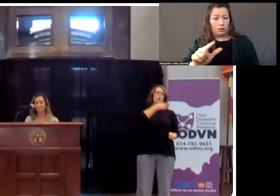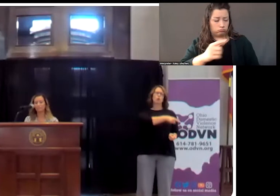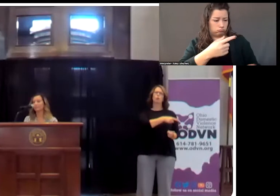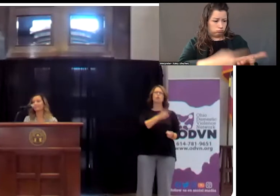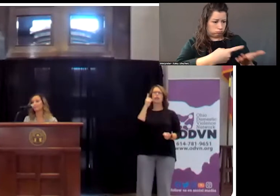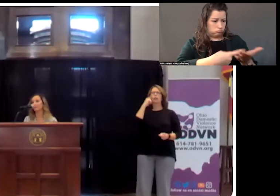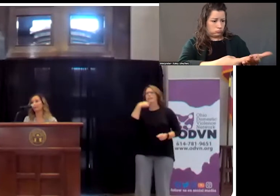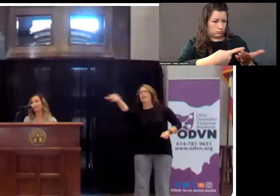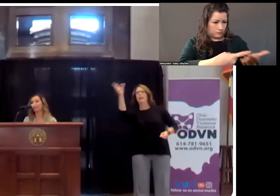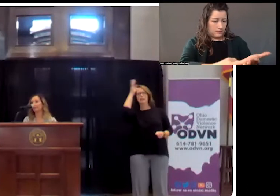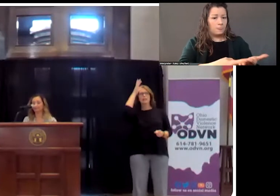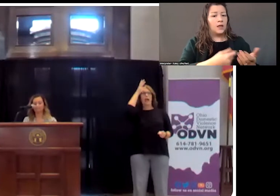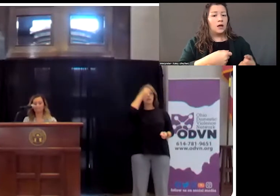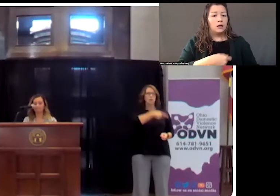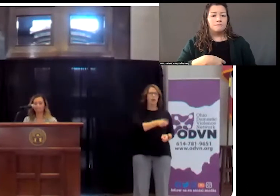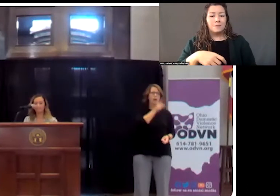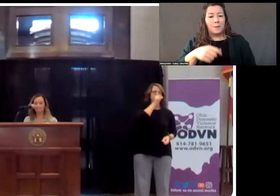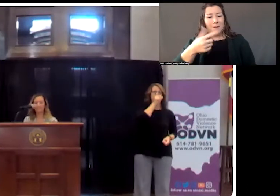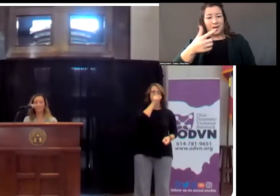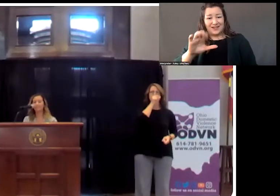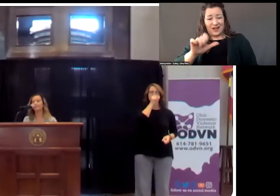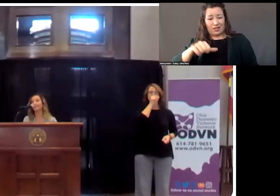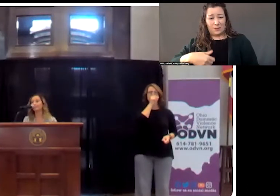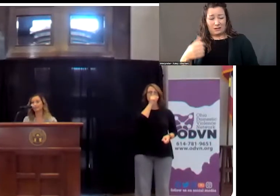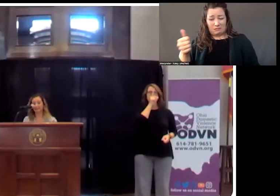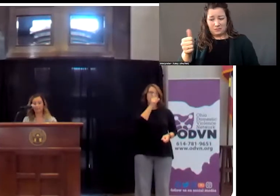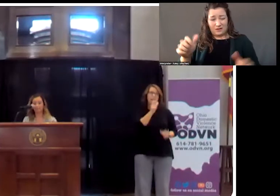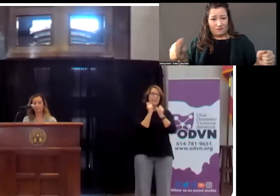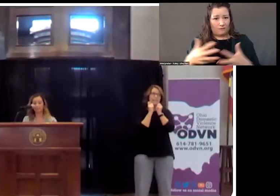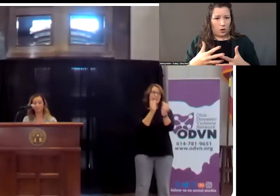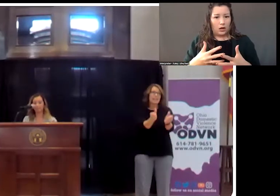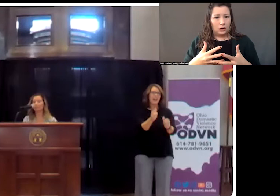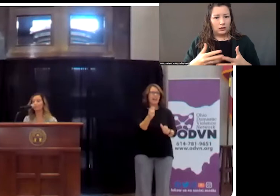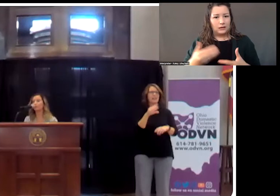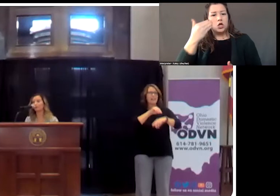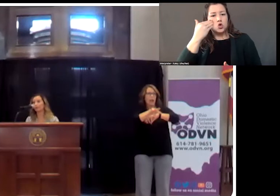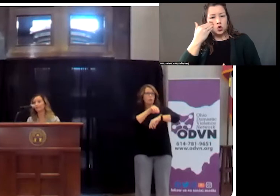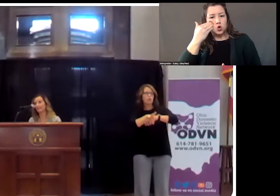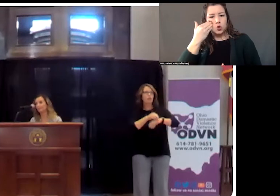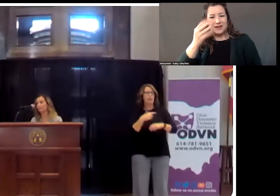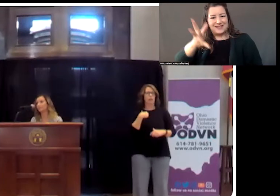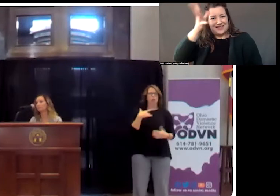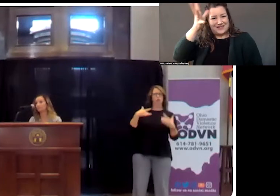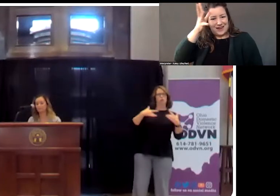So he didn't speak about anything. He even denied seeing a counselor in fear of what his dad was going to do to him.